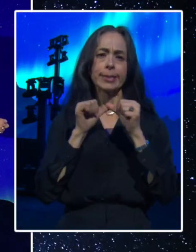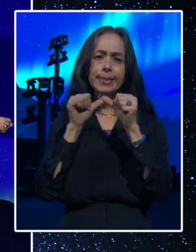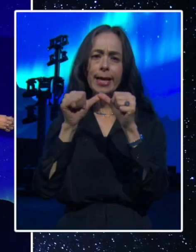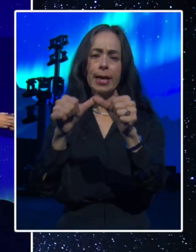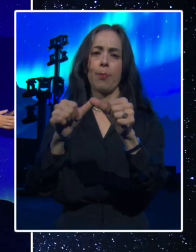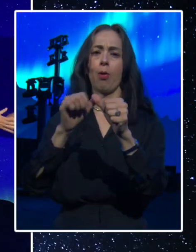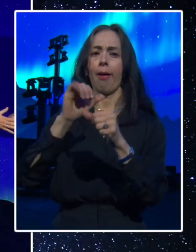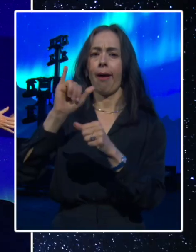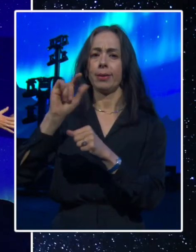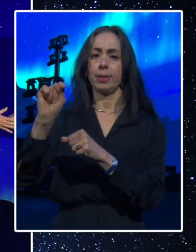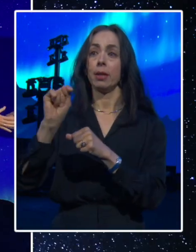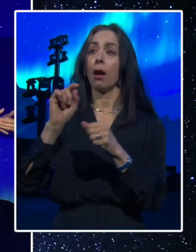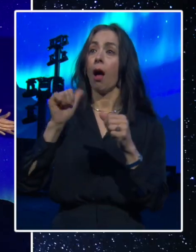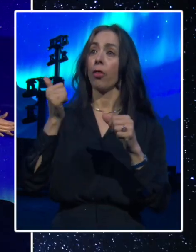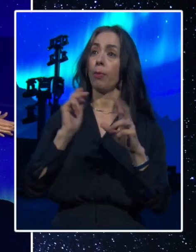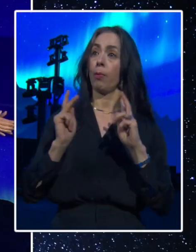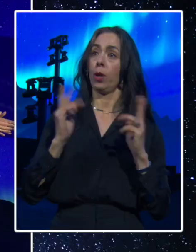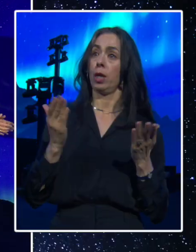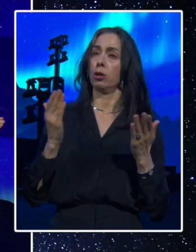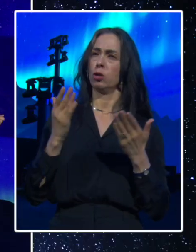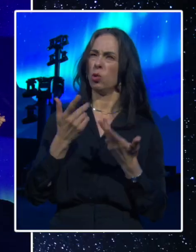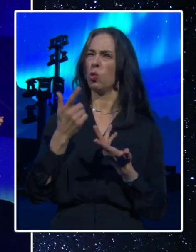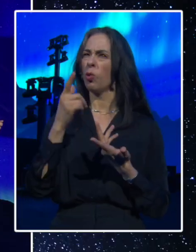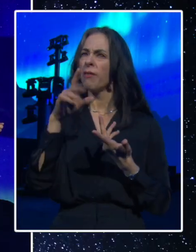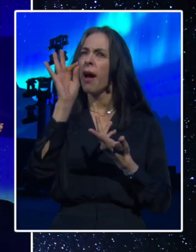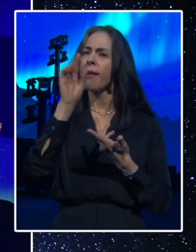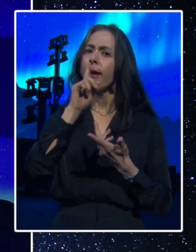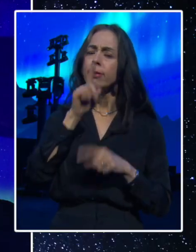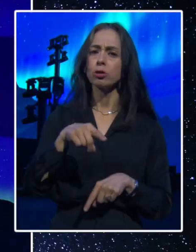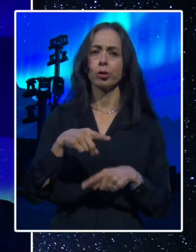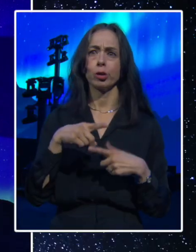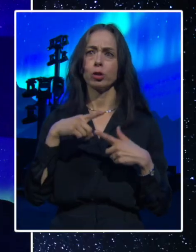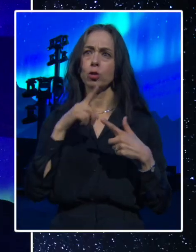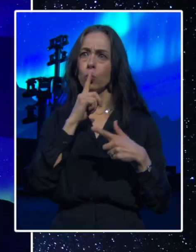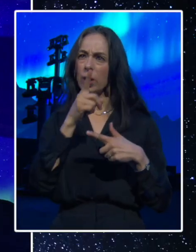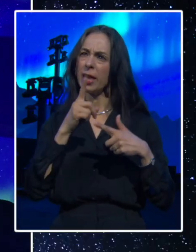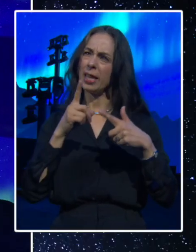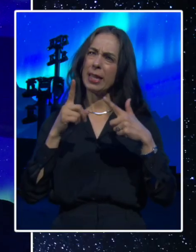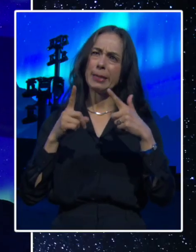Others are here to find answers, to push the limits of what is possible.